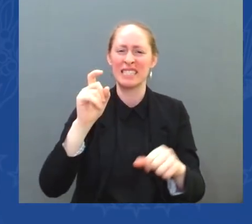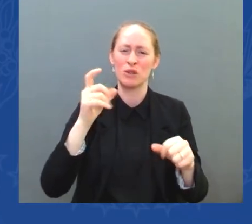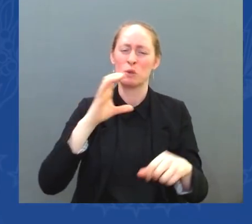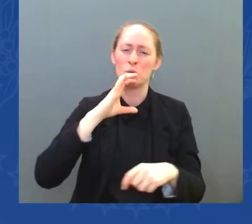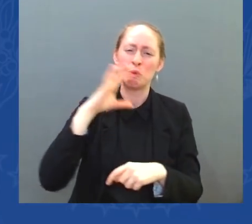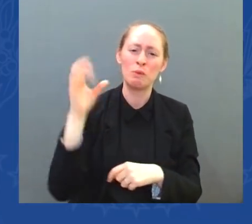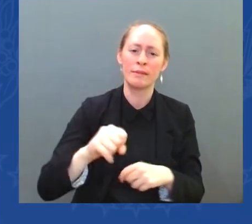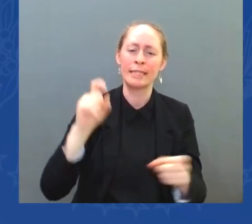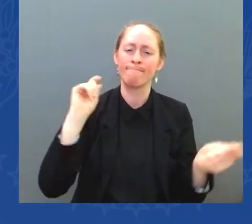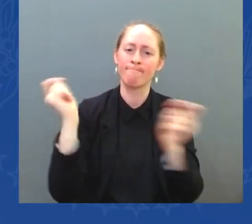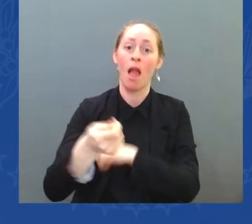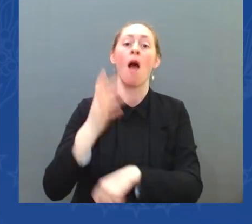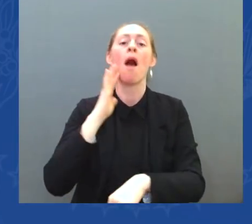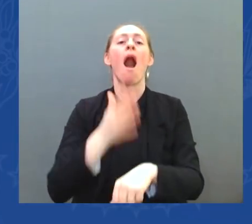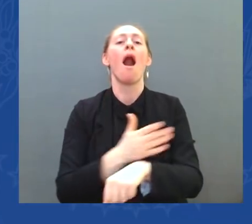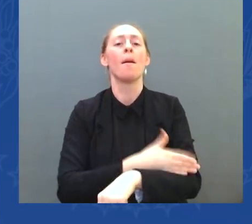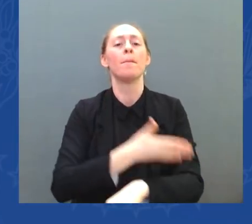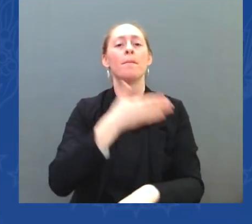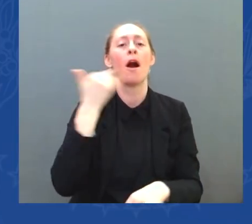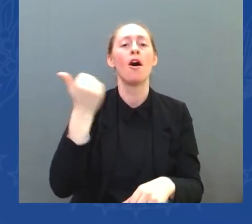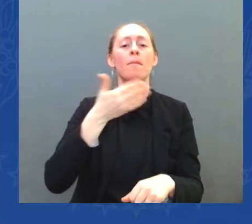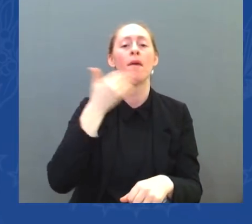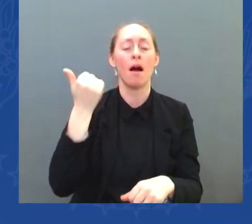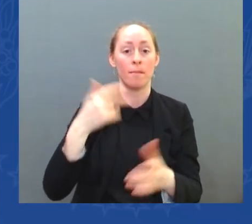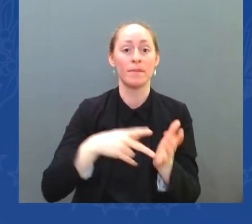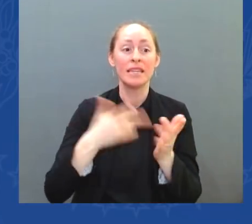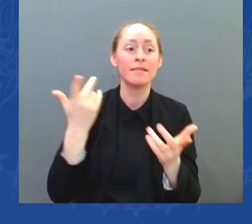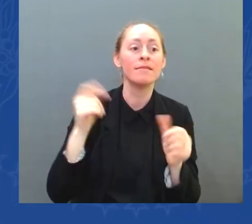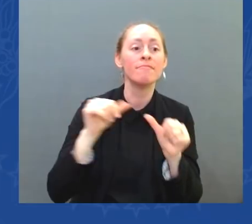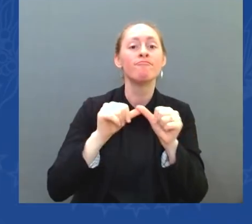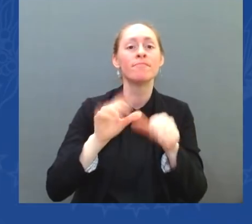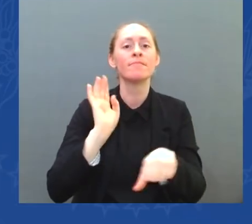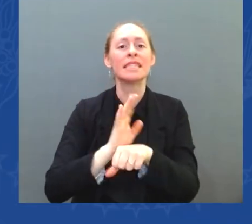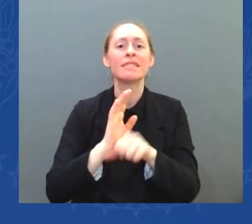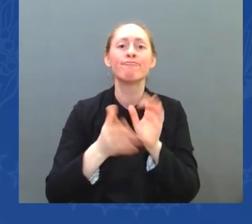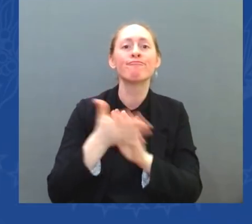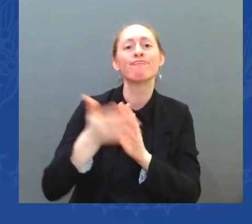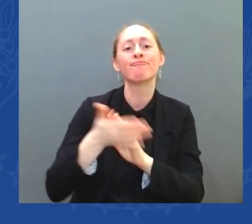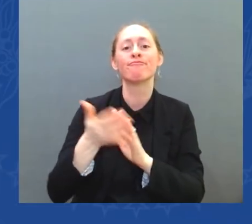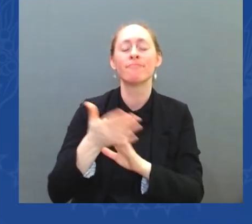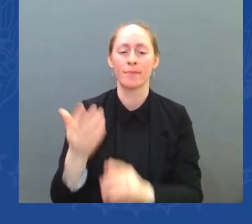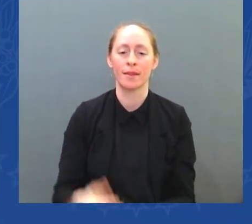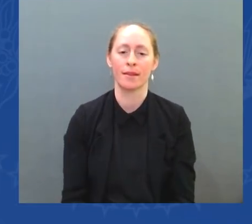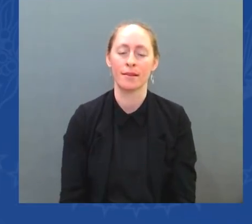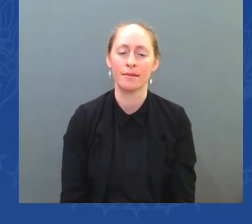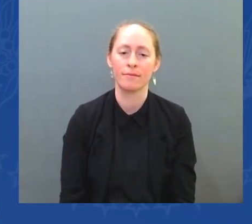I'm starting to bore myself here. But this is important stuff, I think. I think.